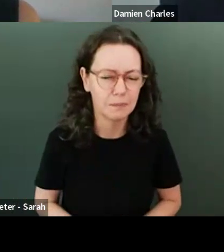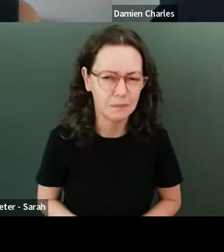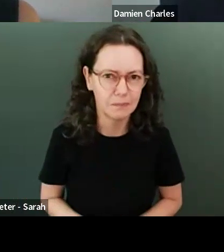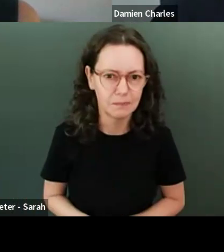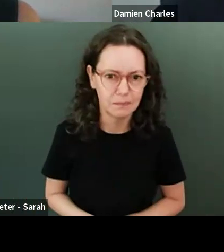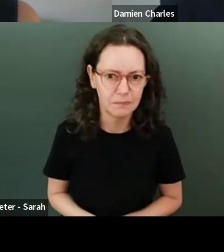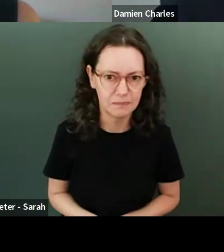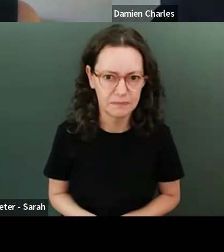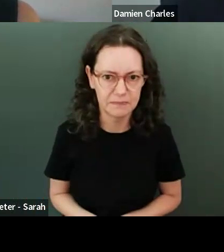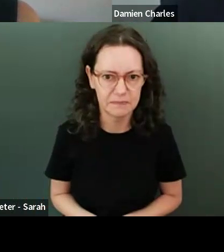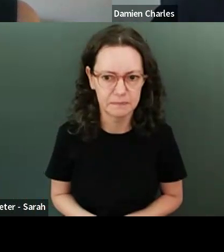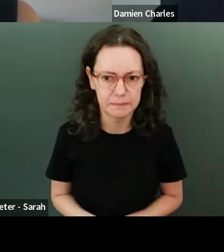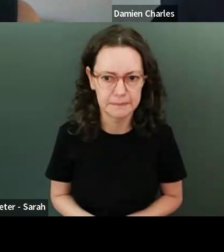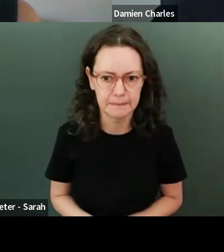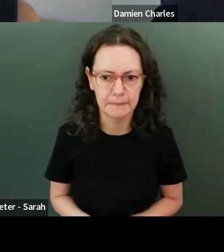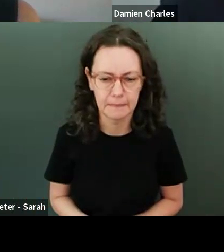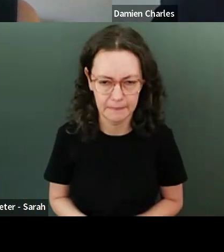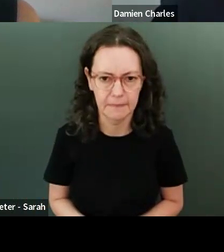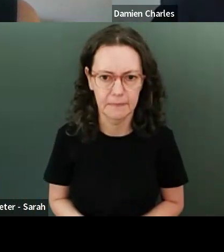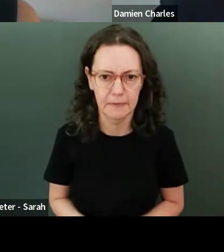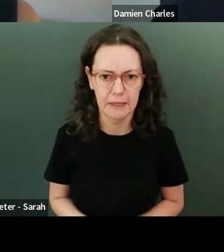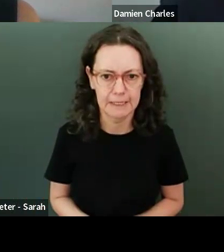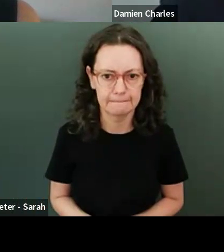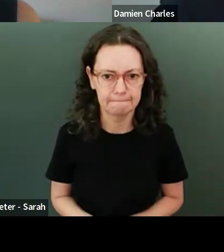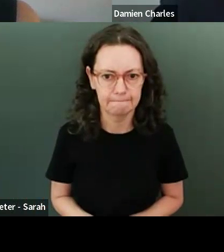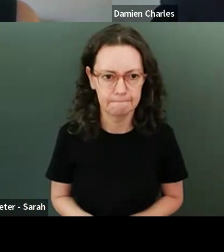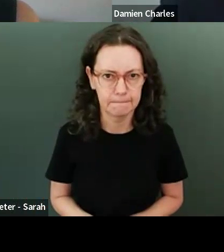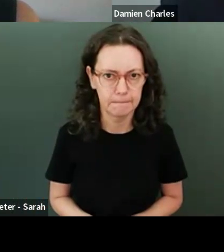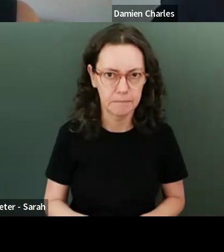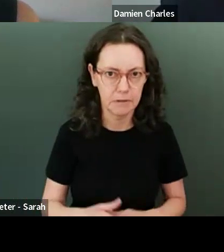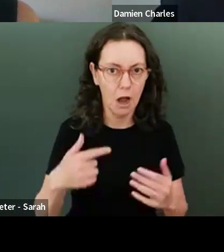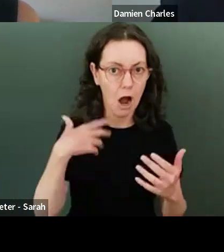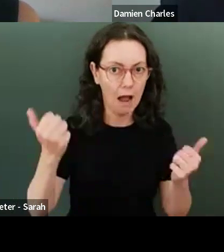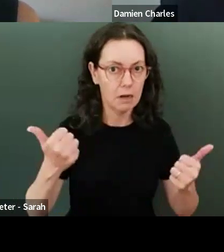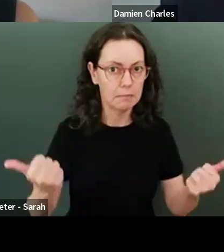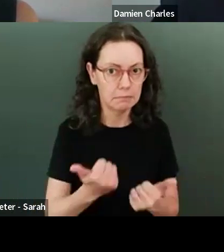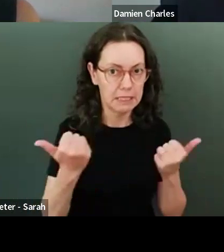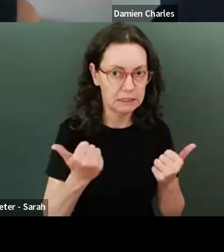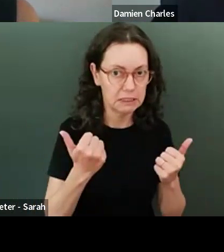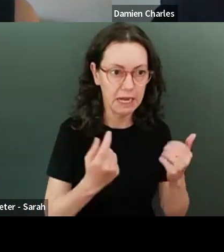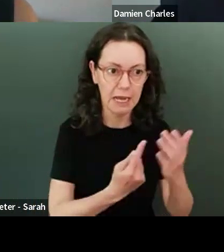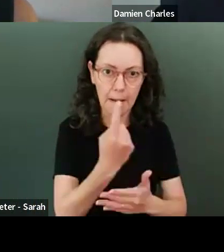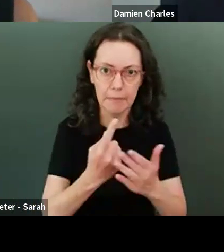Future. So currently from everything